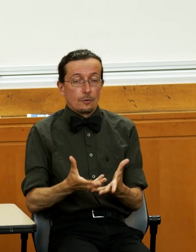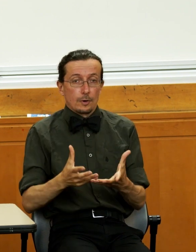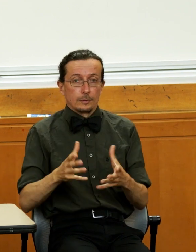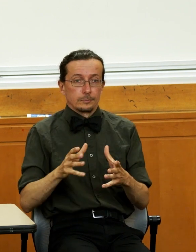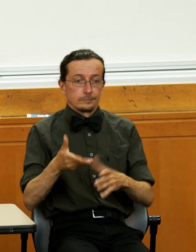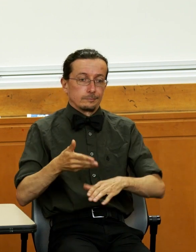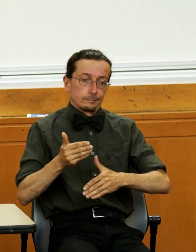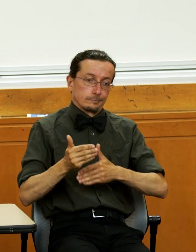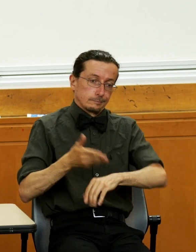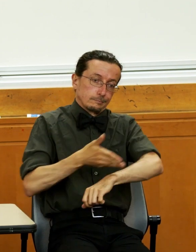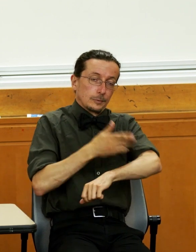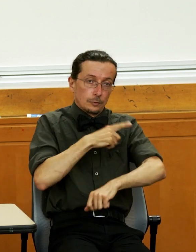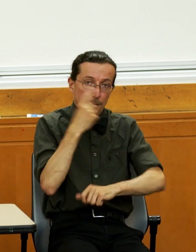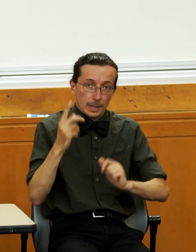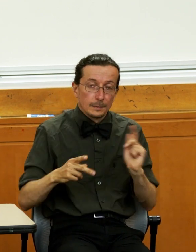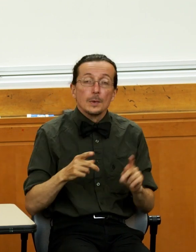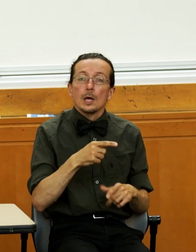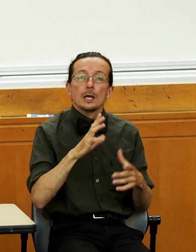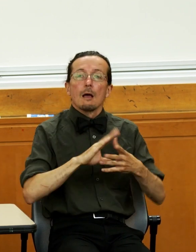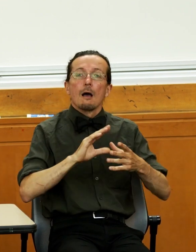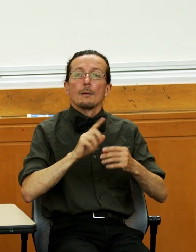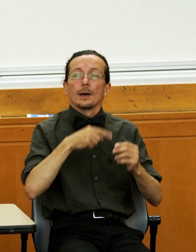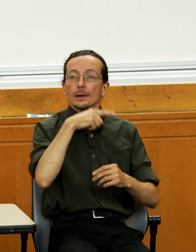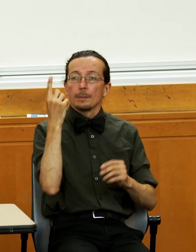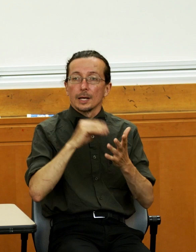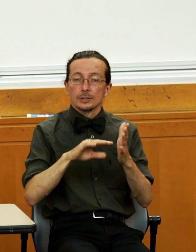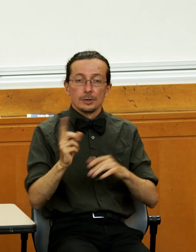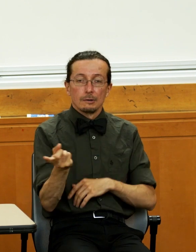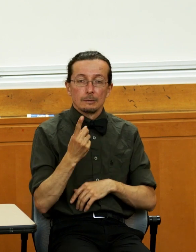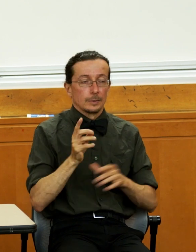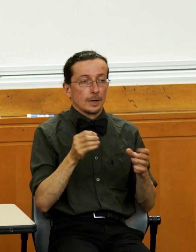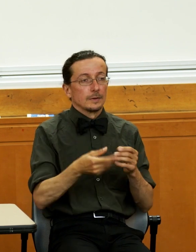He tells the story of a black student who comes to his office, asking for the name of the real-life